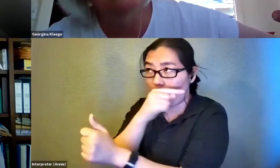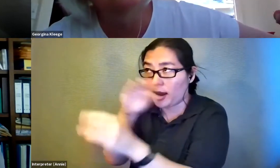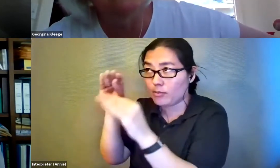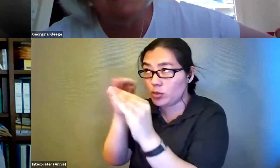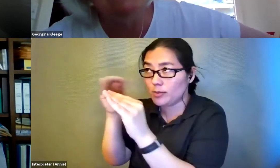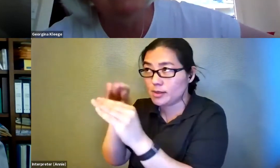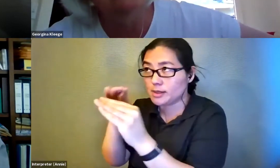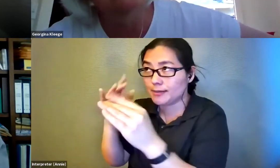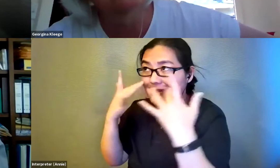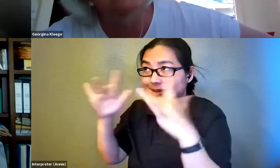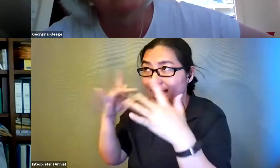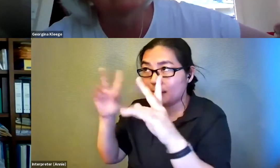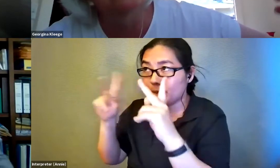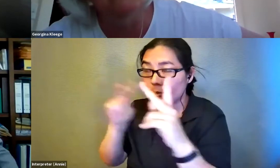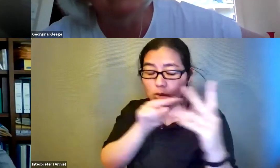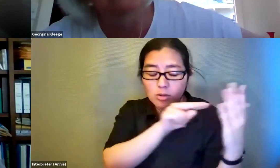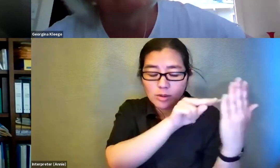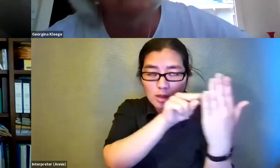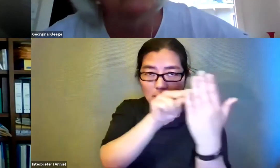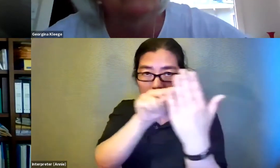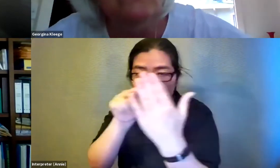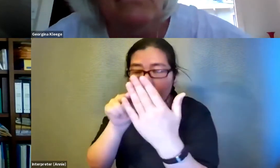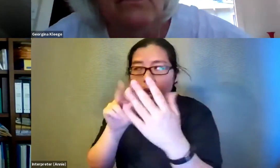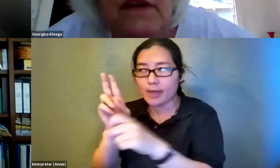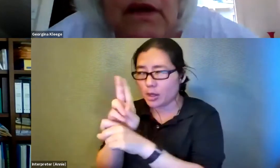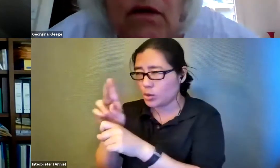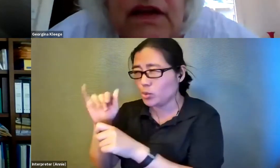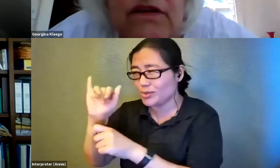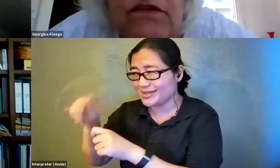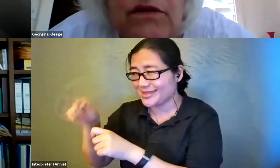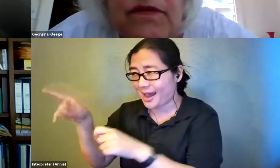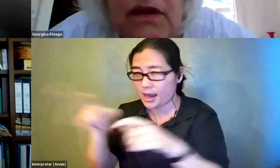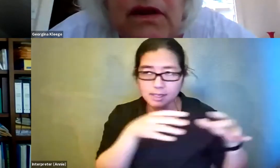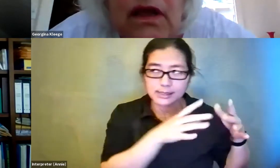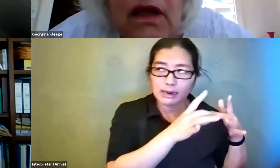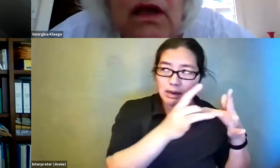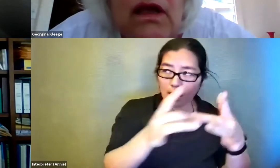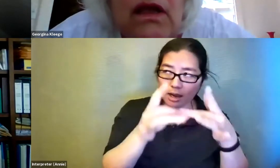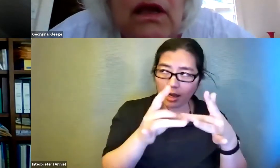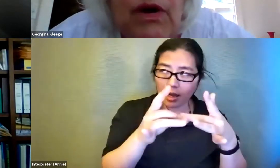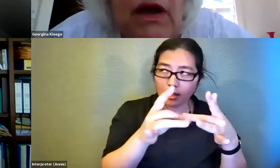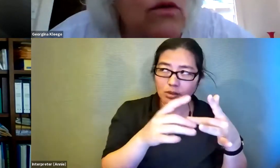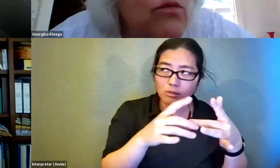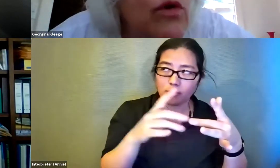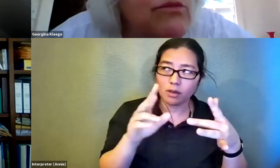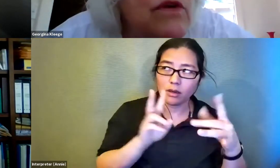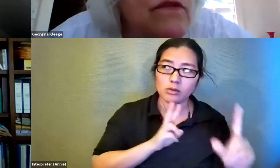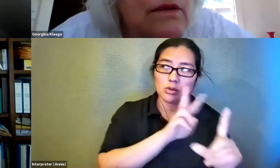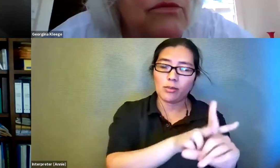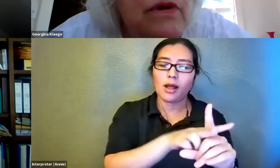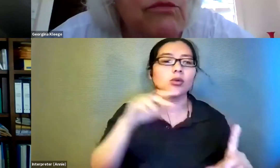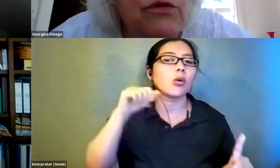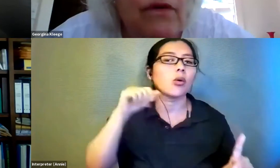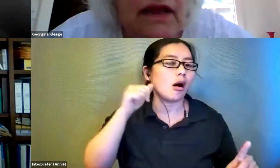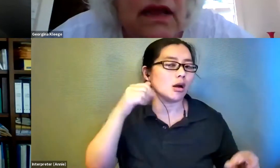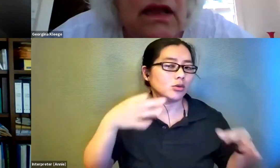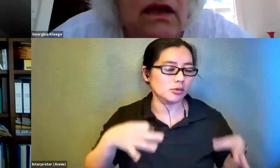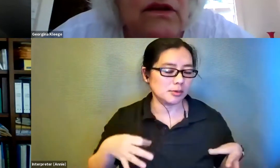use that as a guide for scripting audio description. In my own work in museums when I'm training doe sent